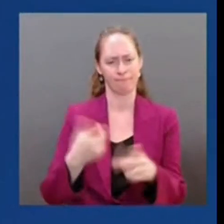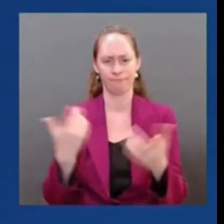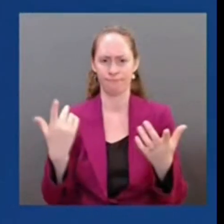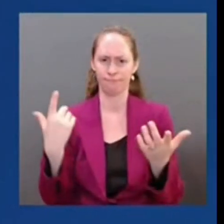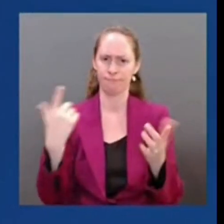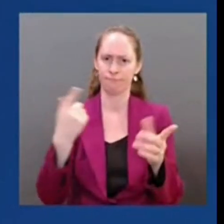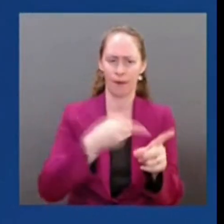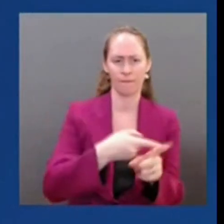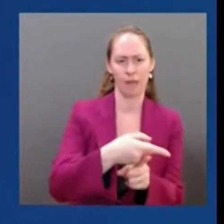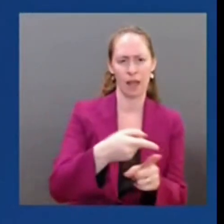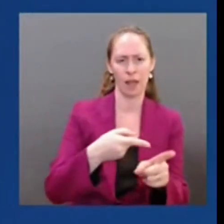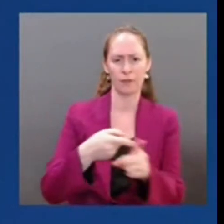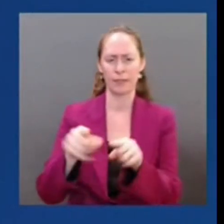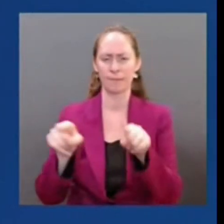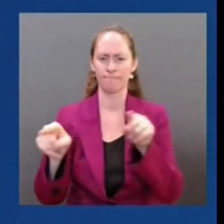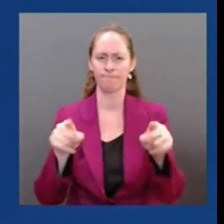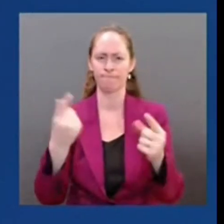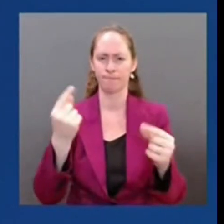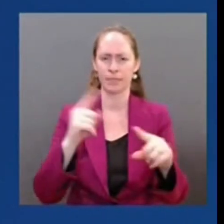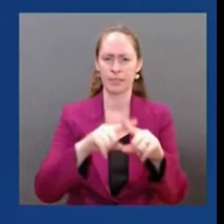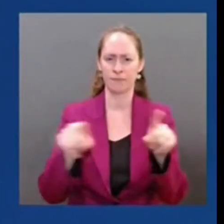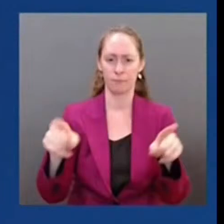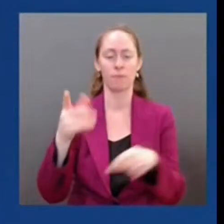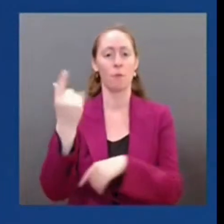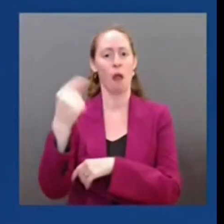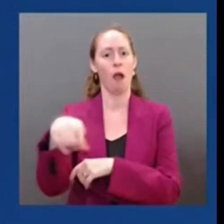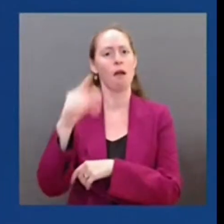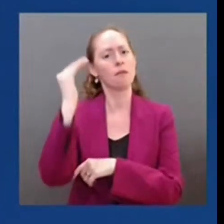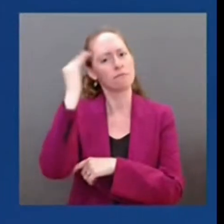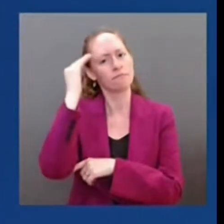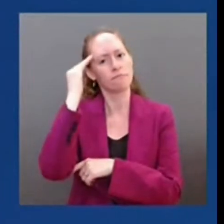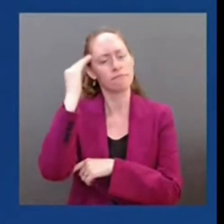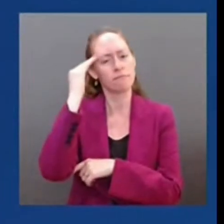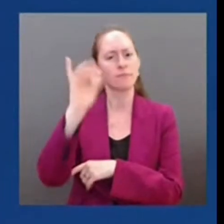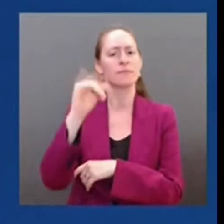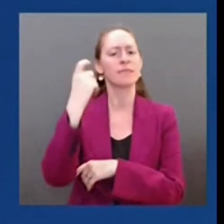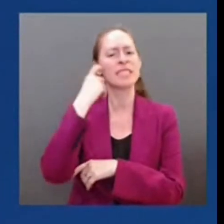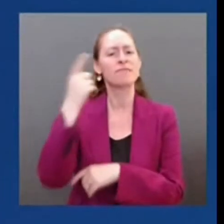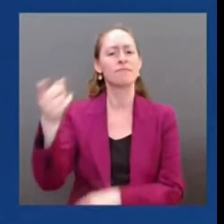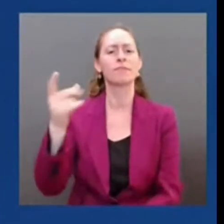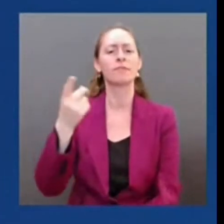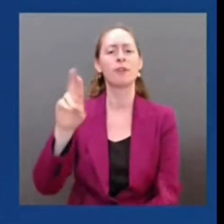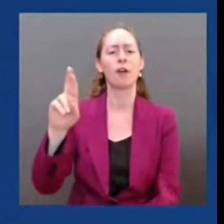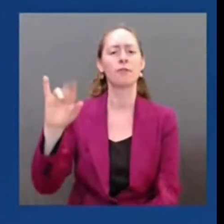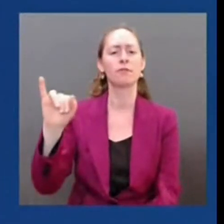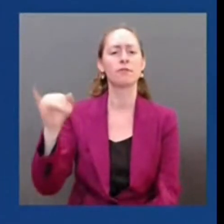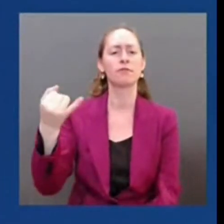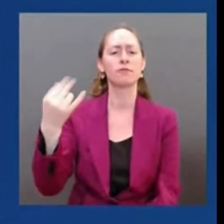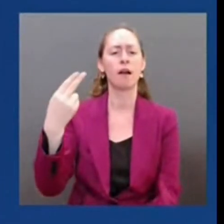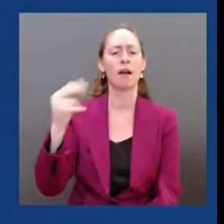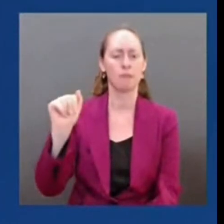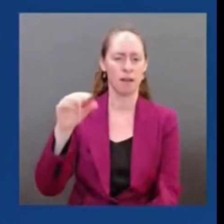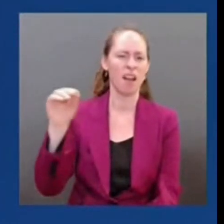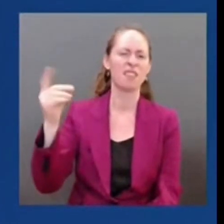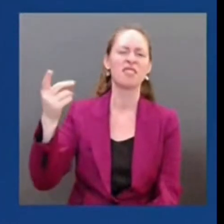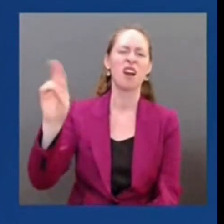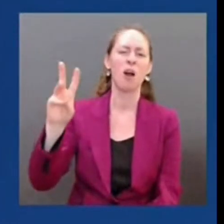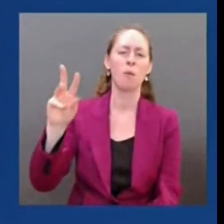DEEPER IN THE ISSUE OF VARIANTS AND PUT THAT IN THE CONTEXT OF